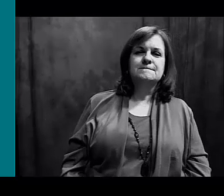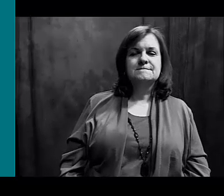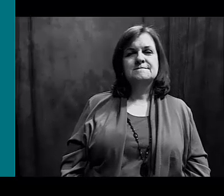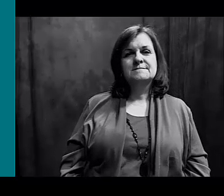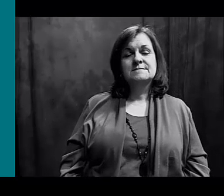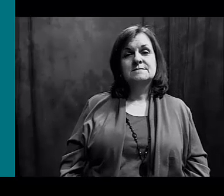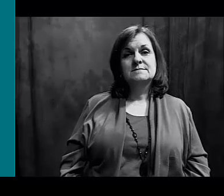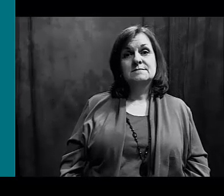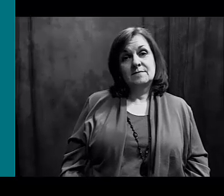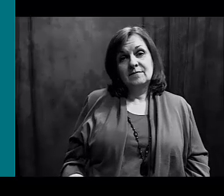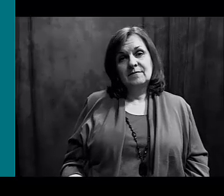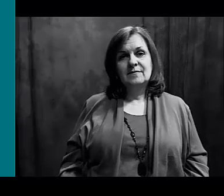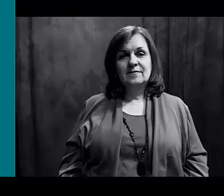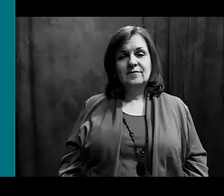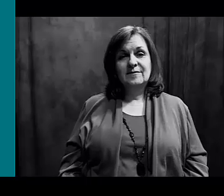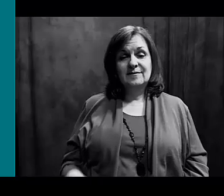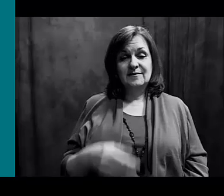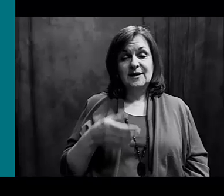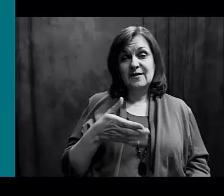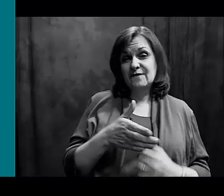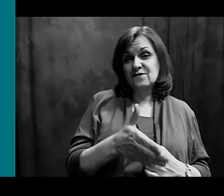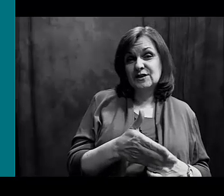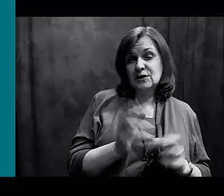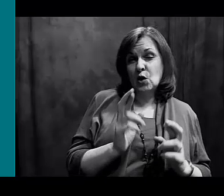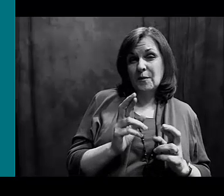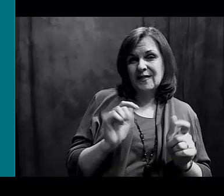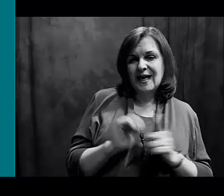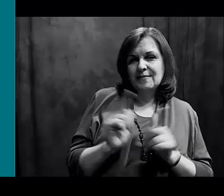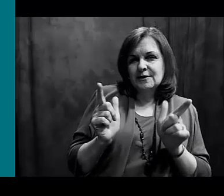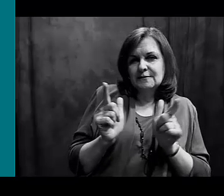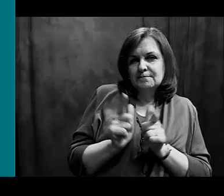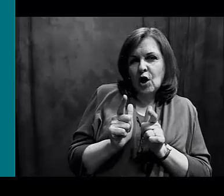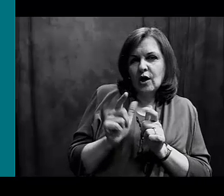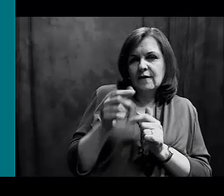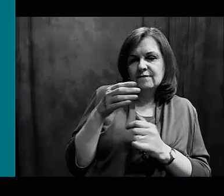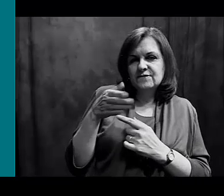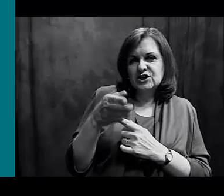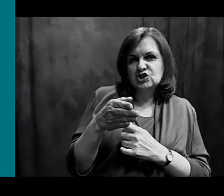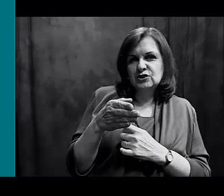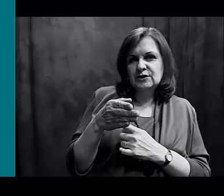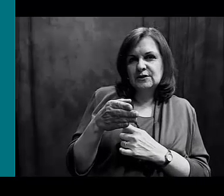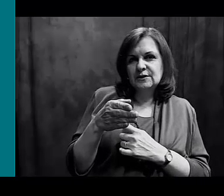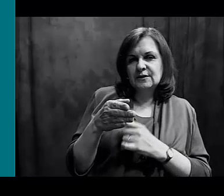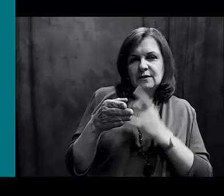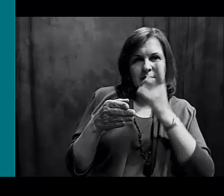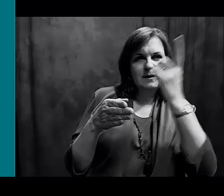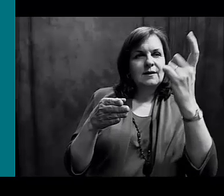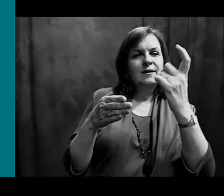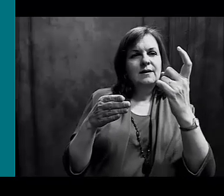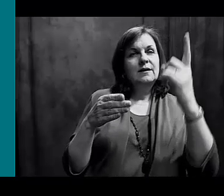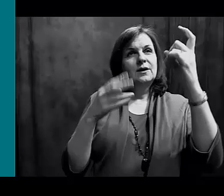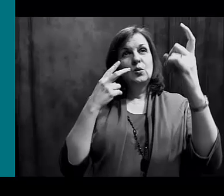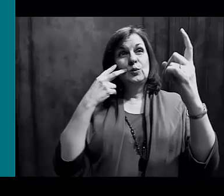he's hoping that the little fishy comes in here